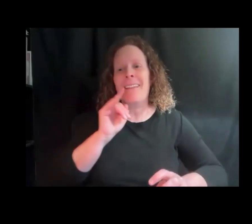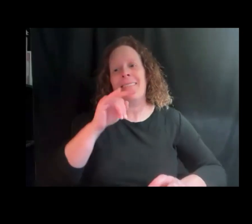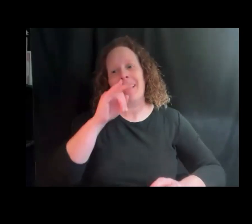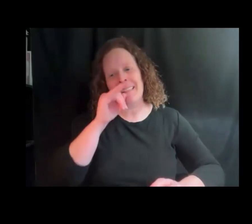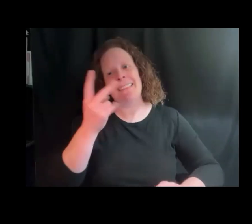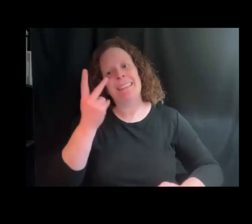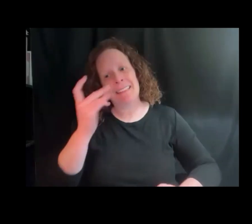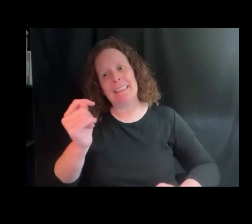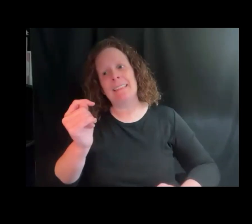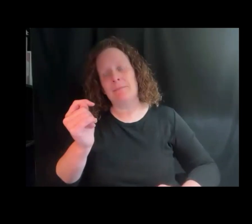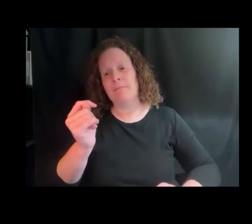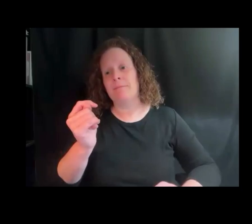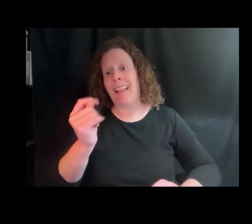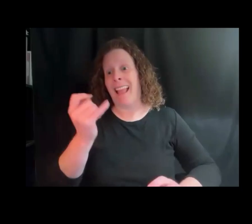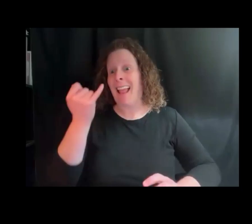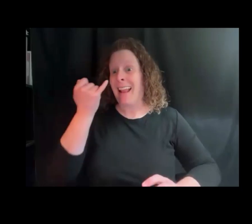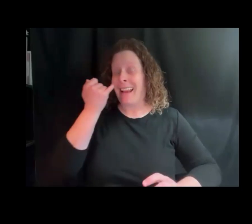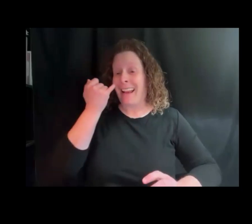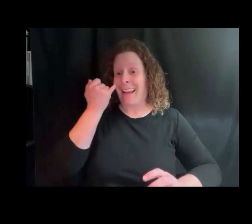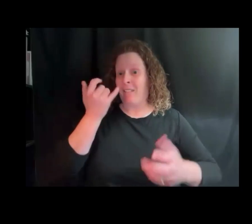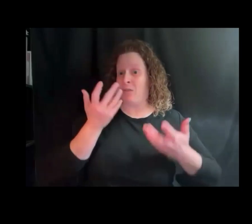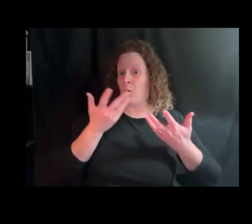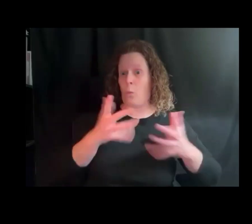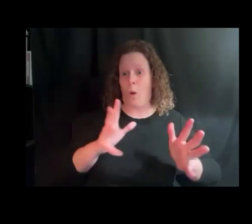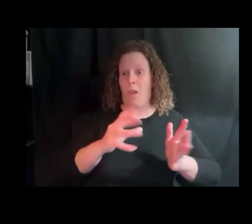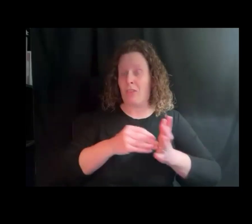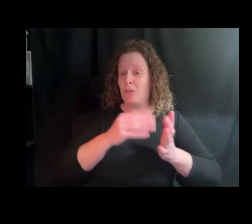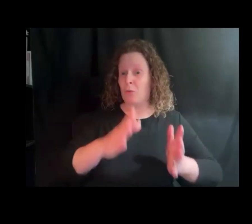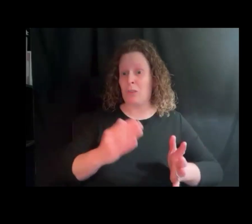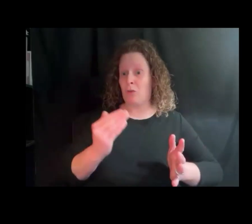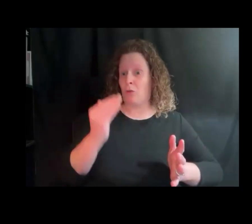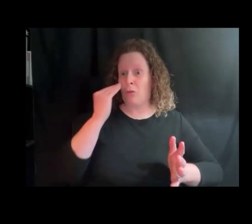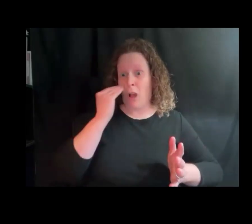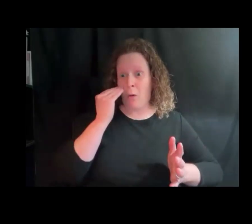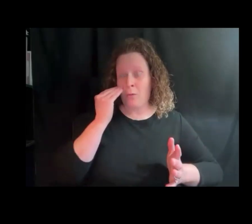So everything the hearing kids hear these deaf kids need to see.